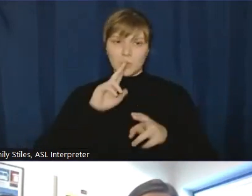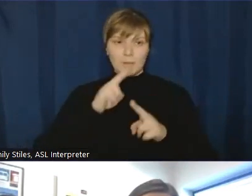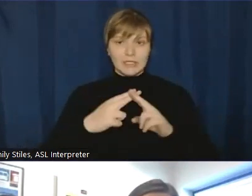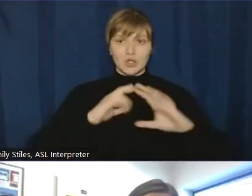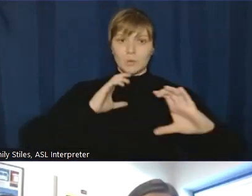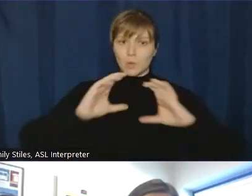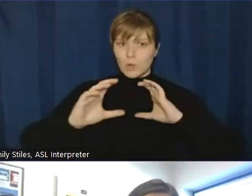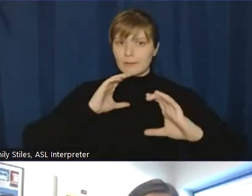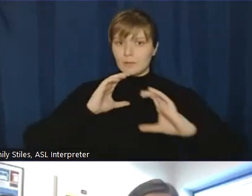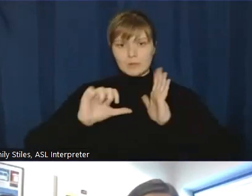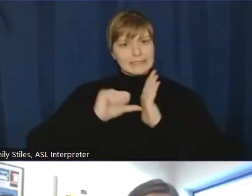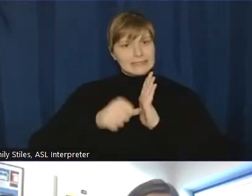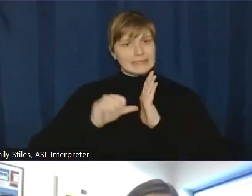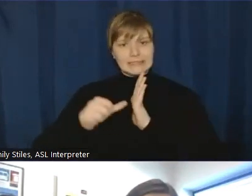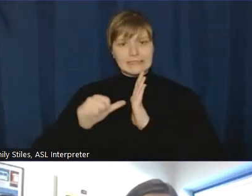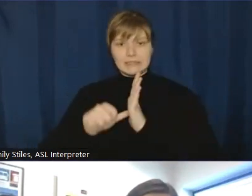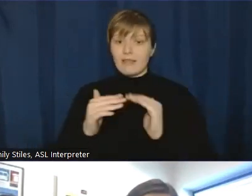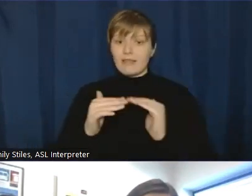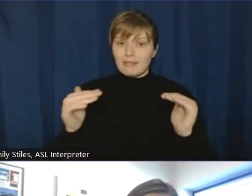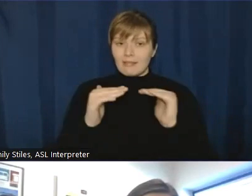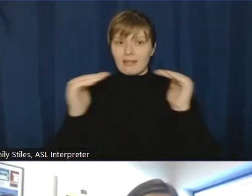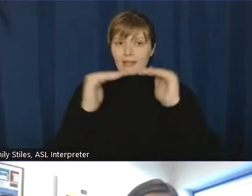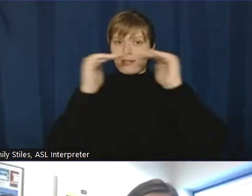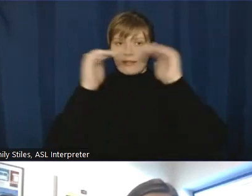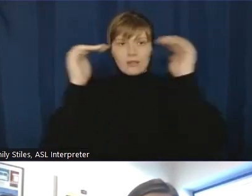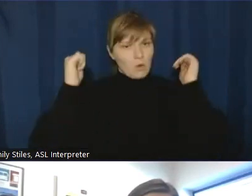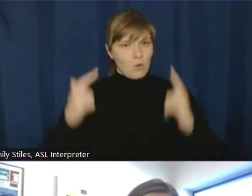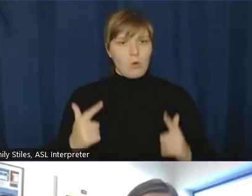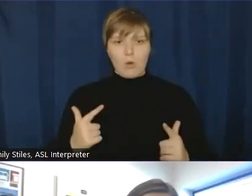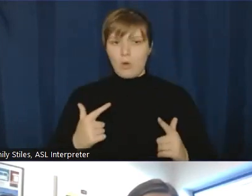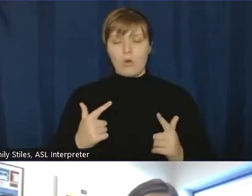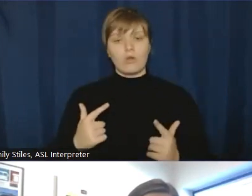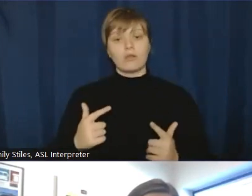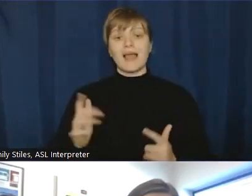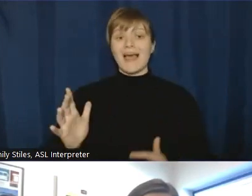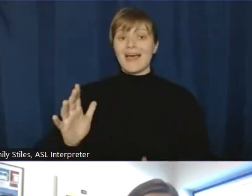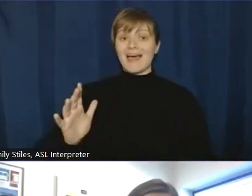sure that the elected officials kept in contact with other elected officials, that staff kept